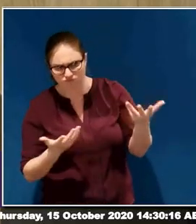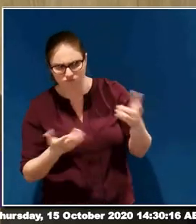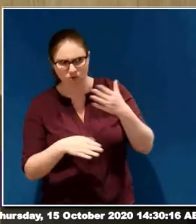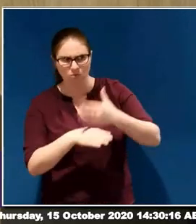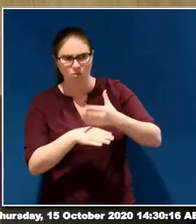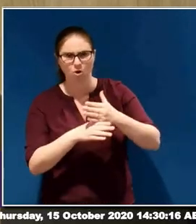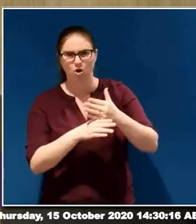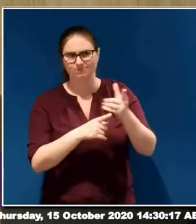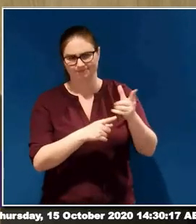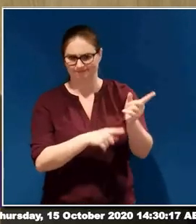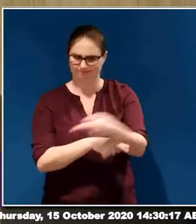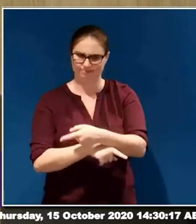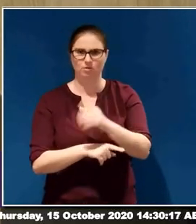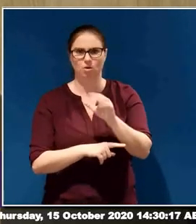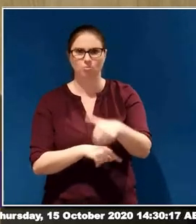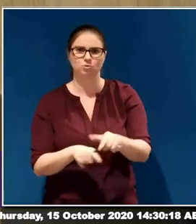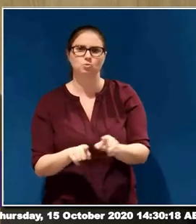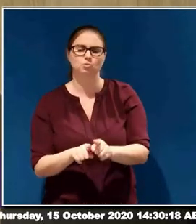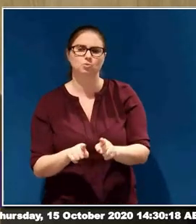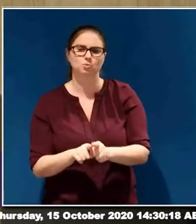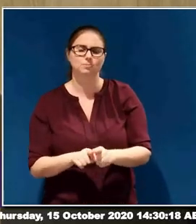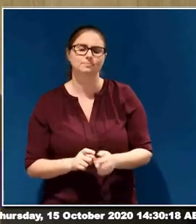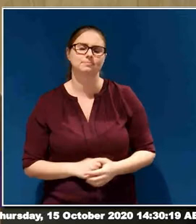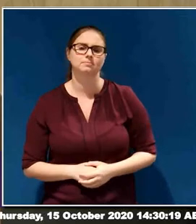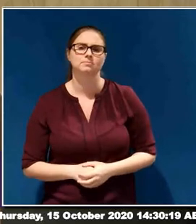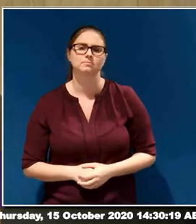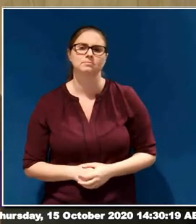So in those cases, the school has not, in fact, provided